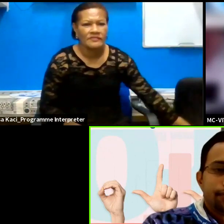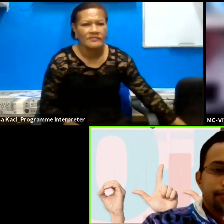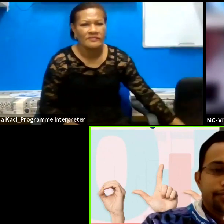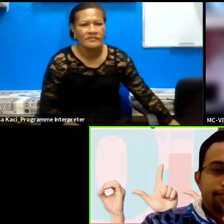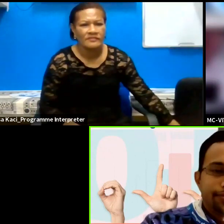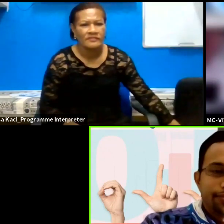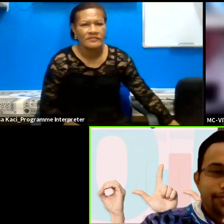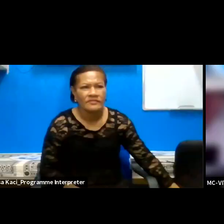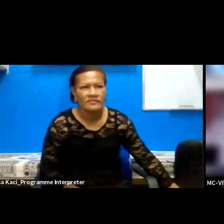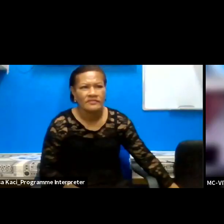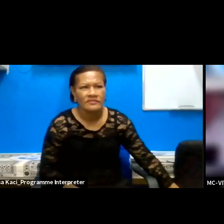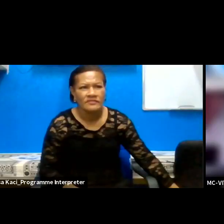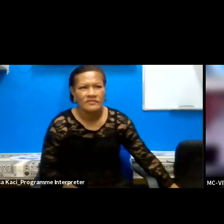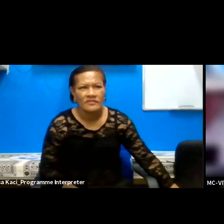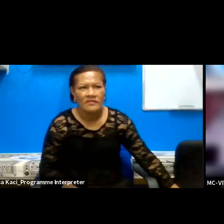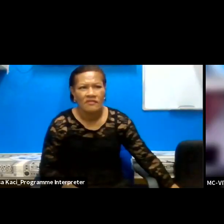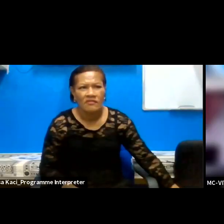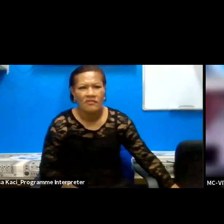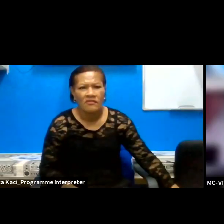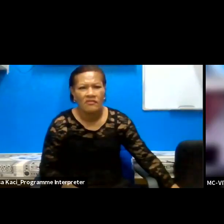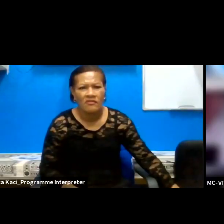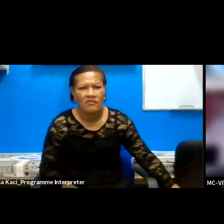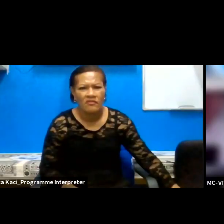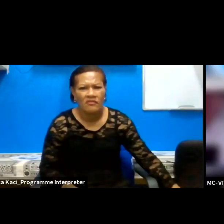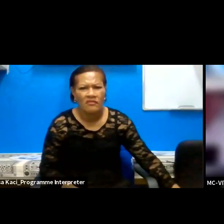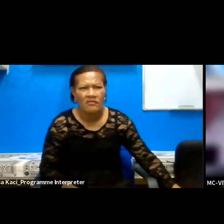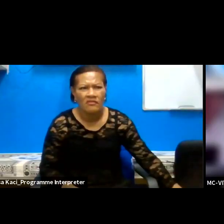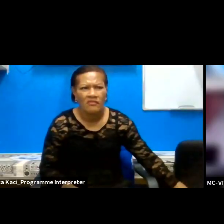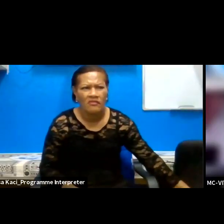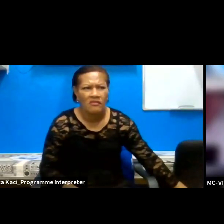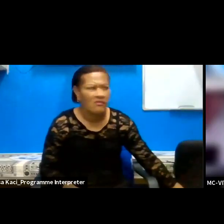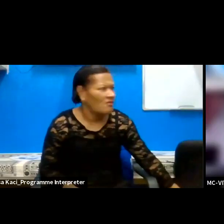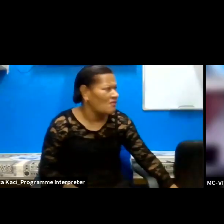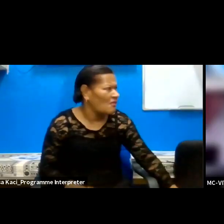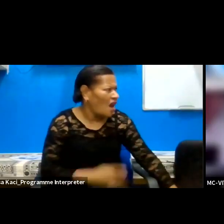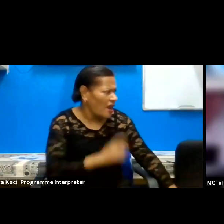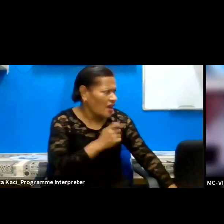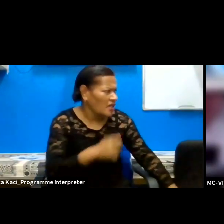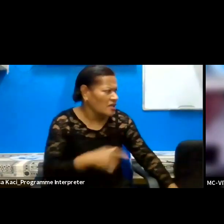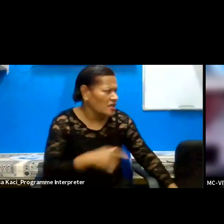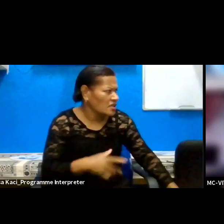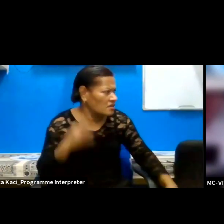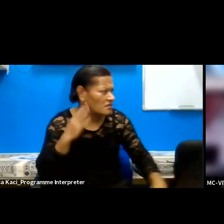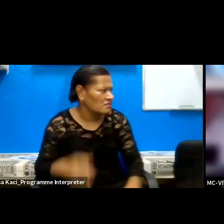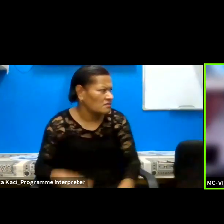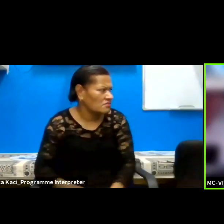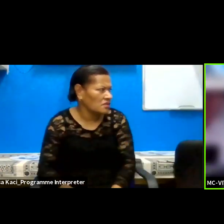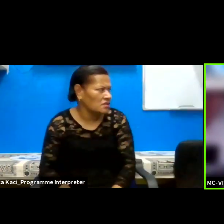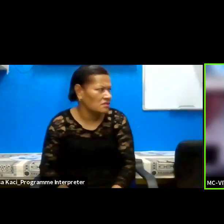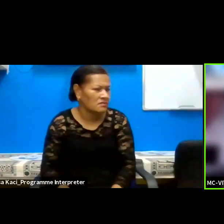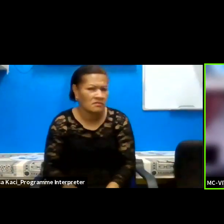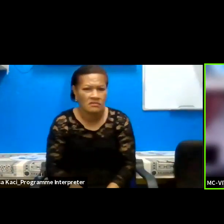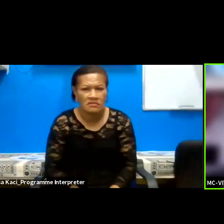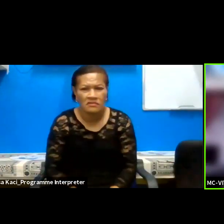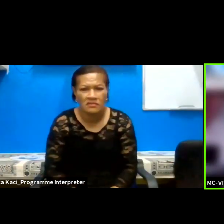once again, thank you. I hope